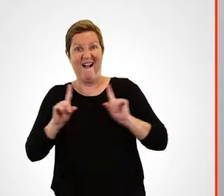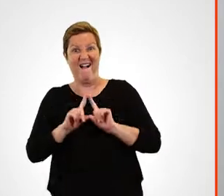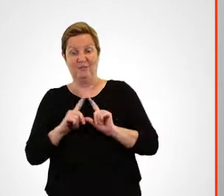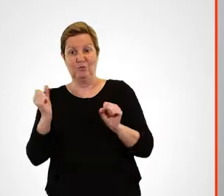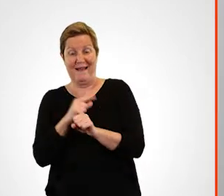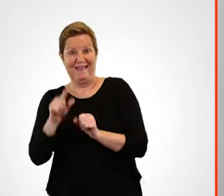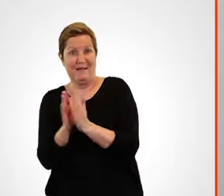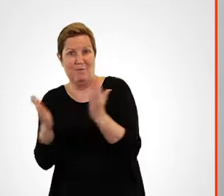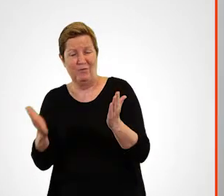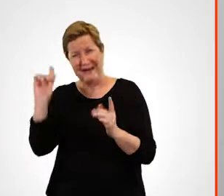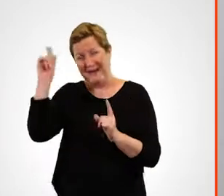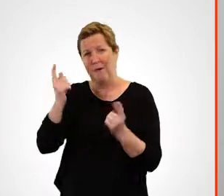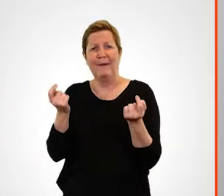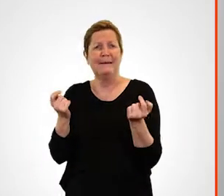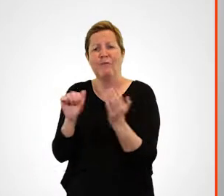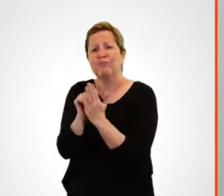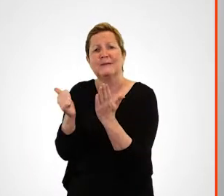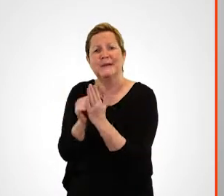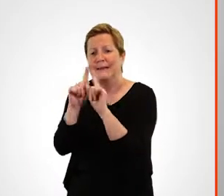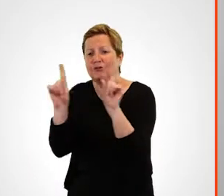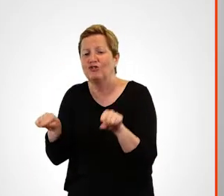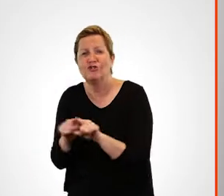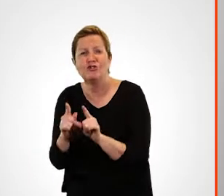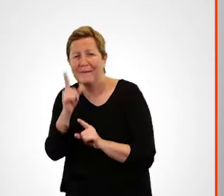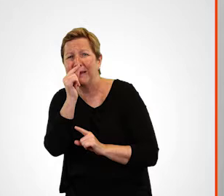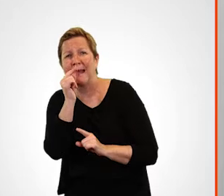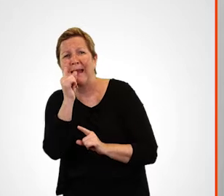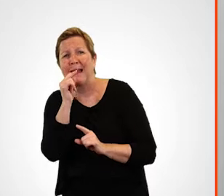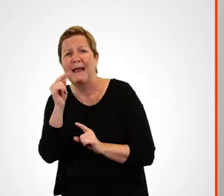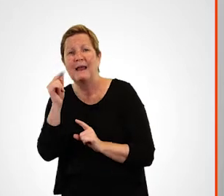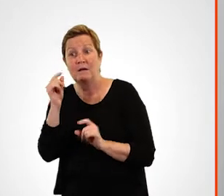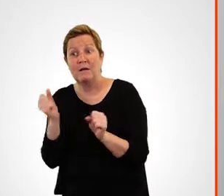especially since we can print images very easily in most places now,